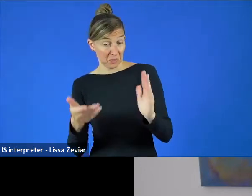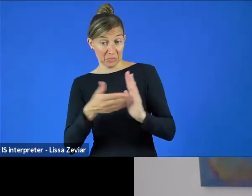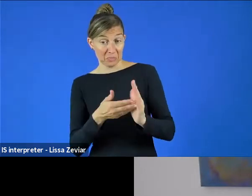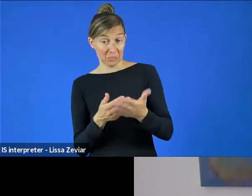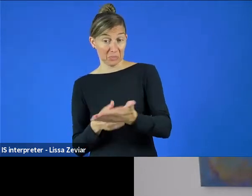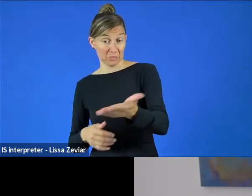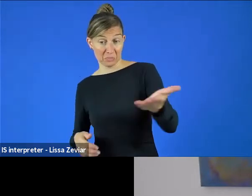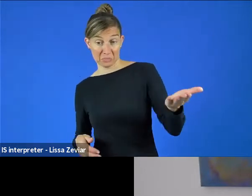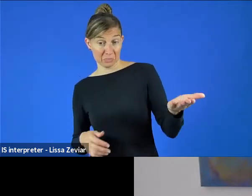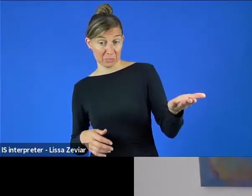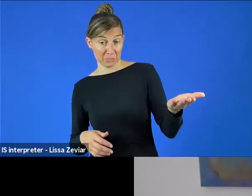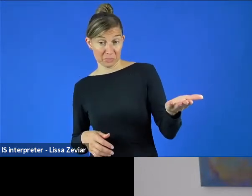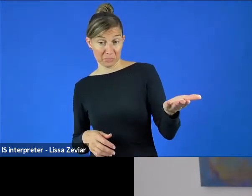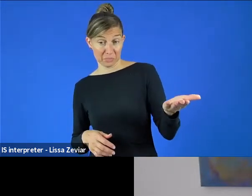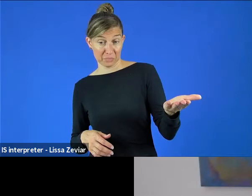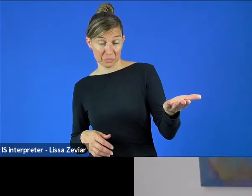Is it fine for you? Yes, okay.